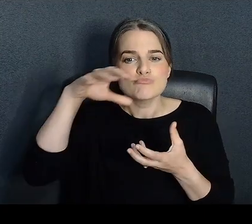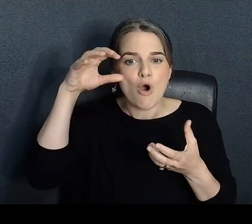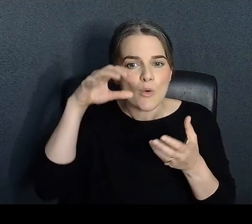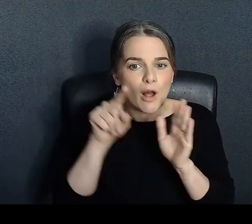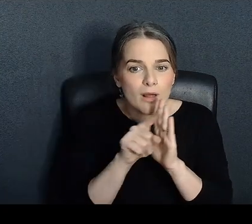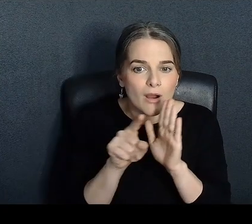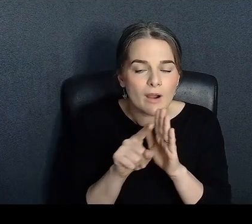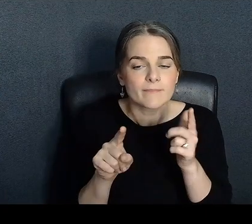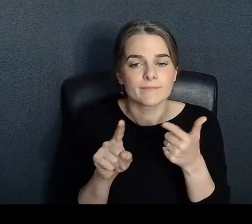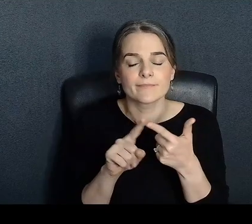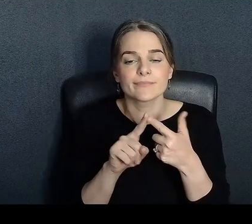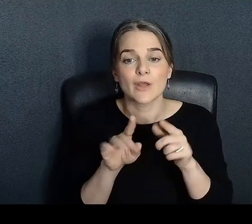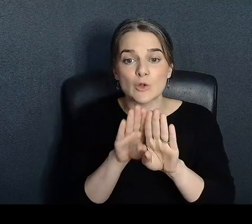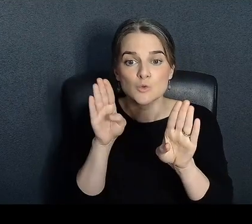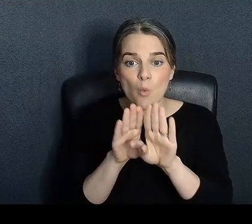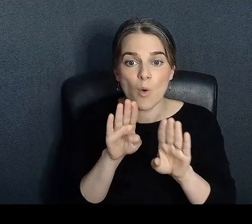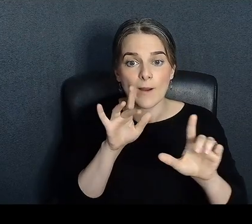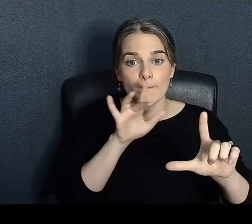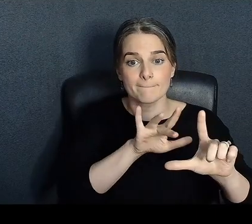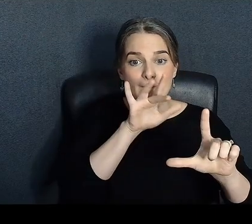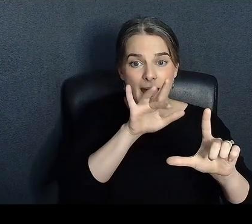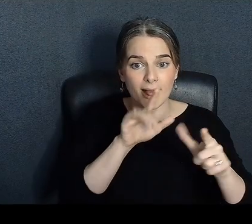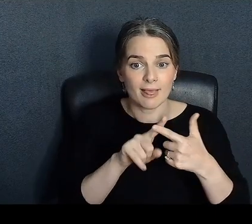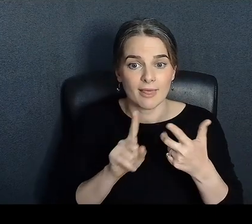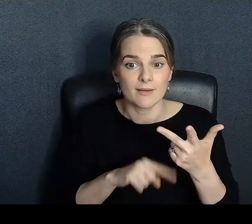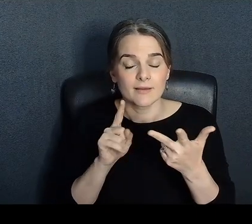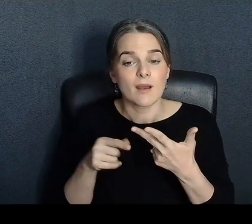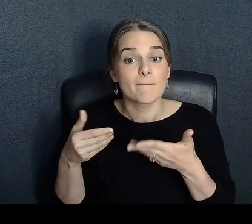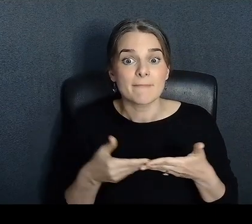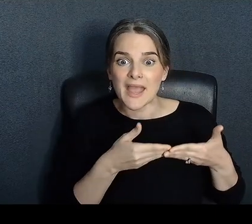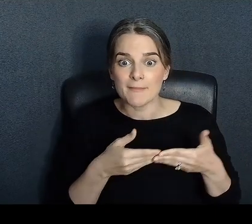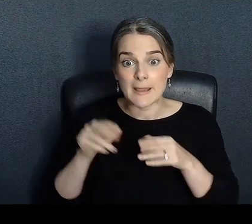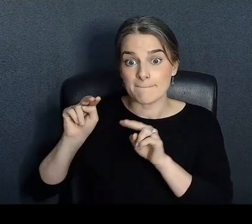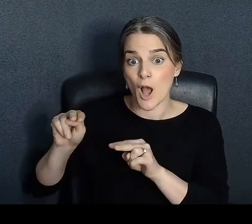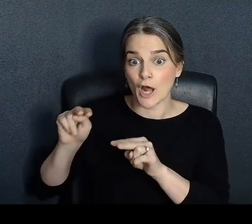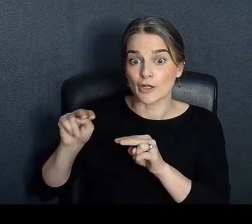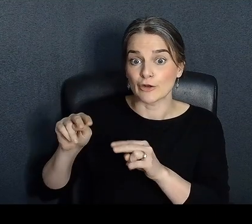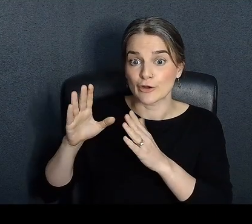a baby monitor. So there's lots of accessories that could be hooked up.